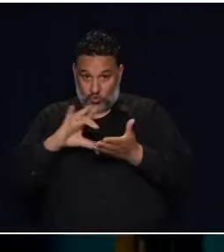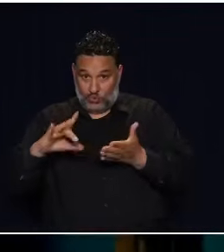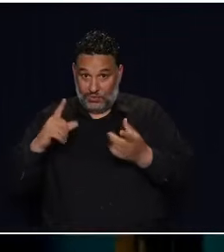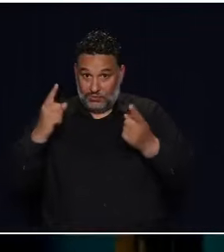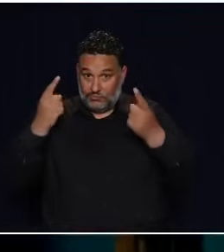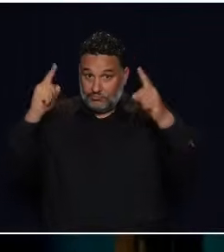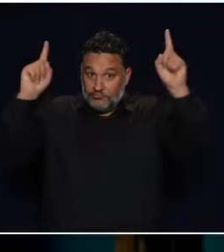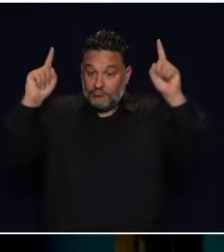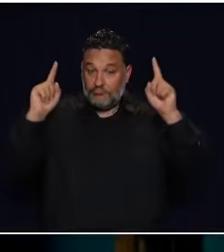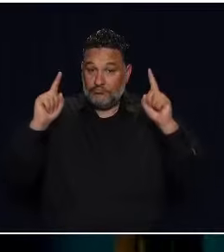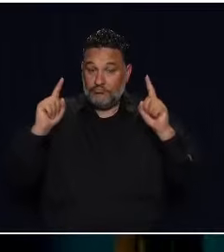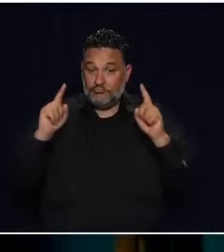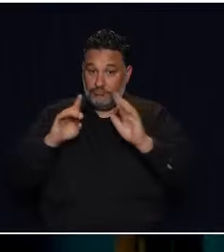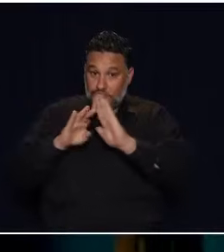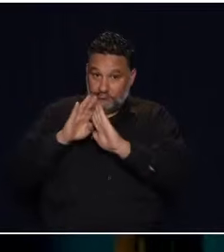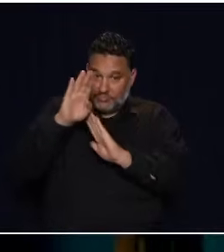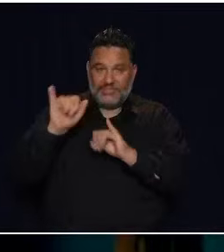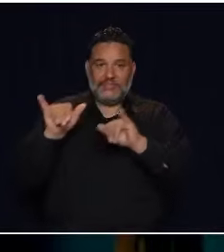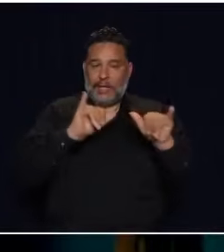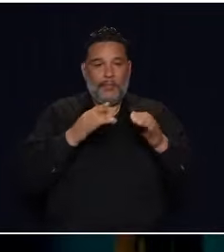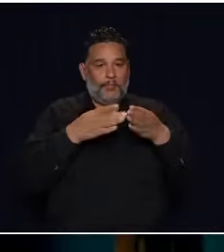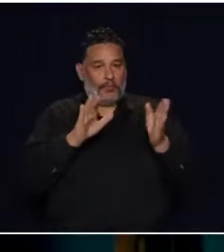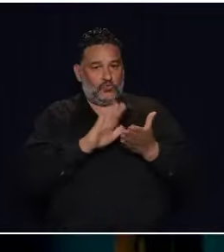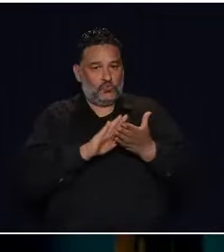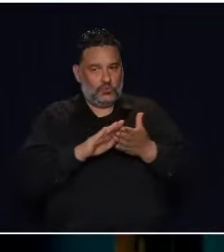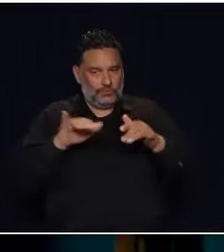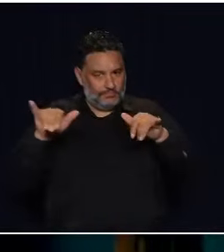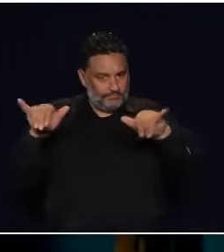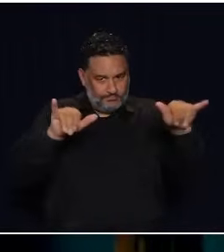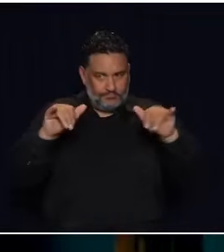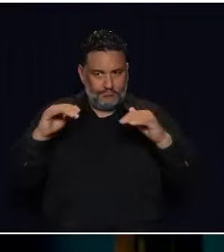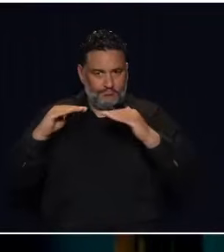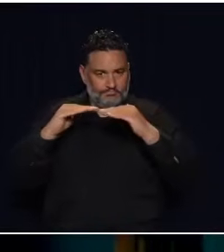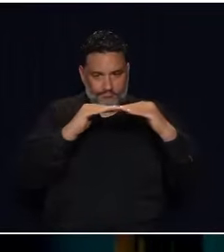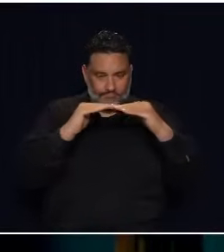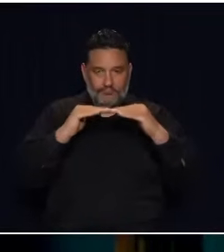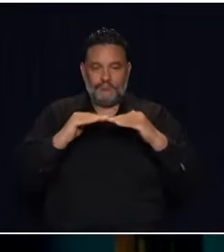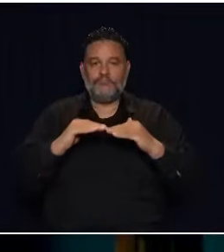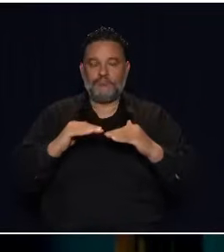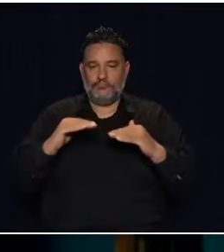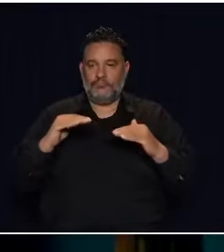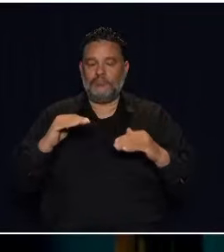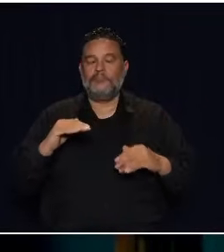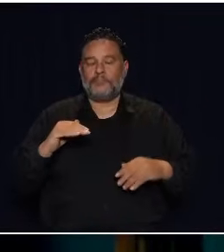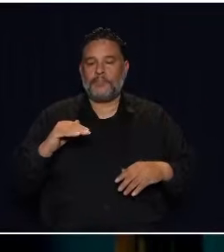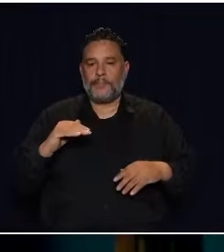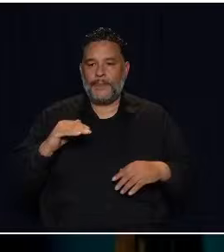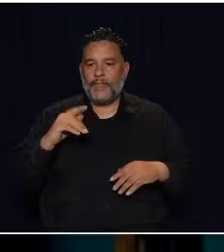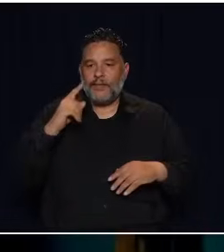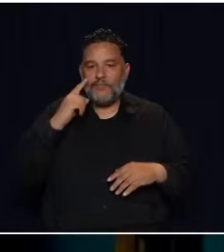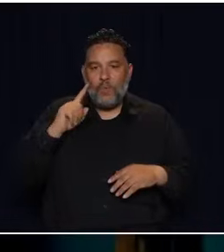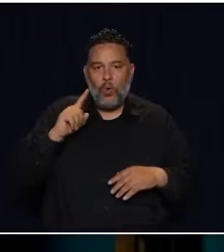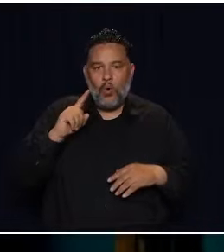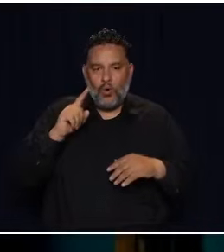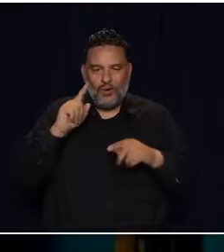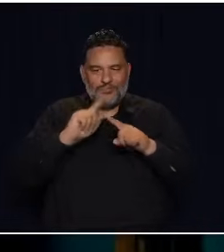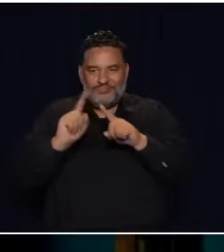TRANSPARENCY TO FINANCES. THEY ARE MAKING SURE THE STUDENT OUTCOMES ARE THE SAME REQUIREMENTS FOR PUBLIC SCHOOLS